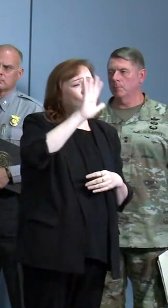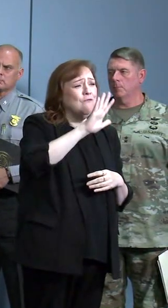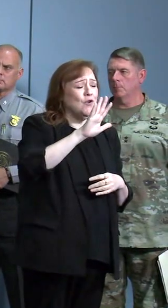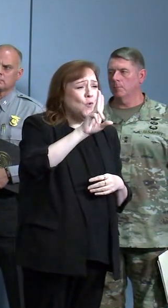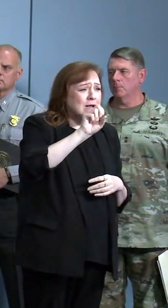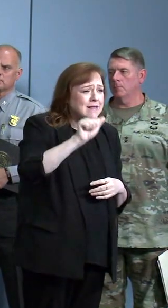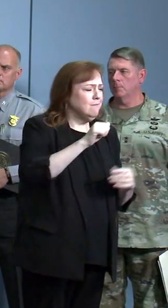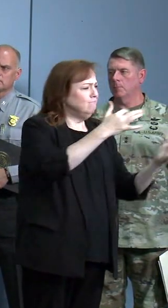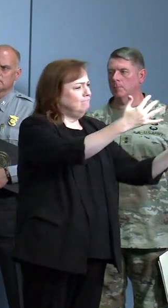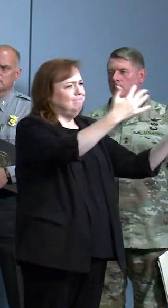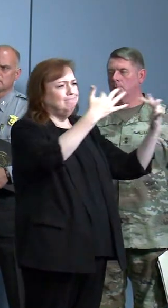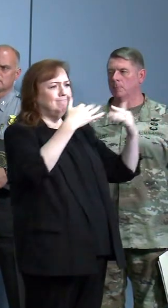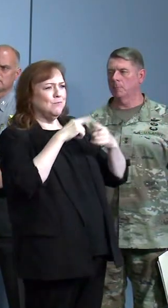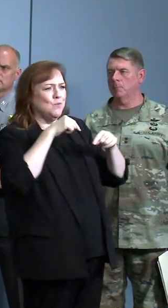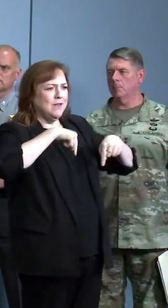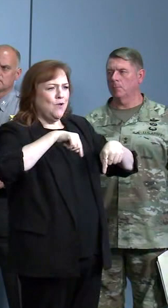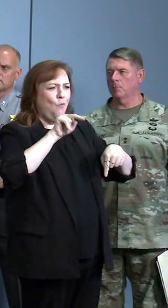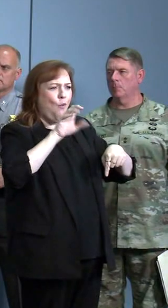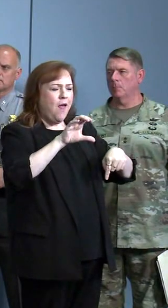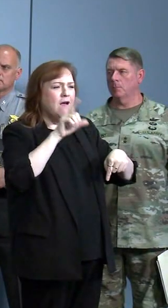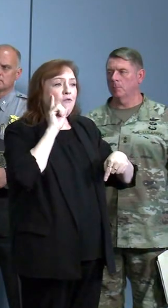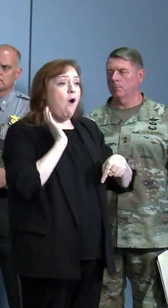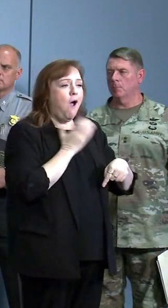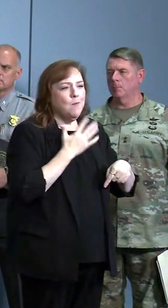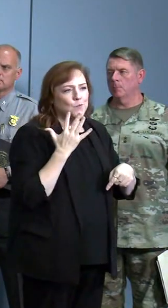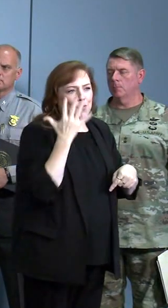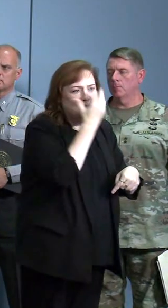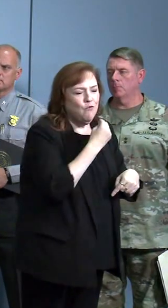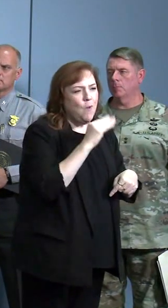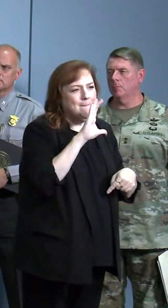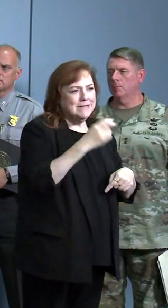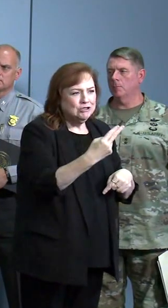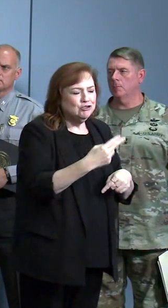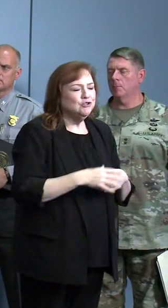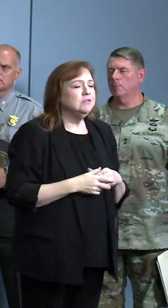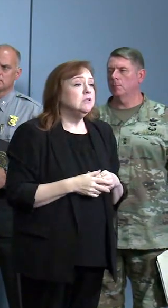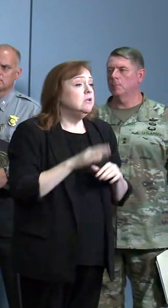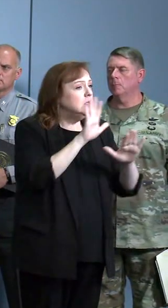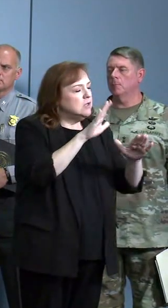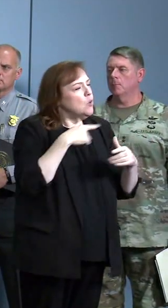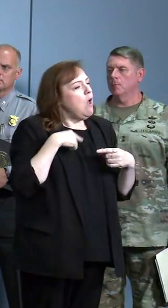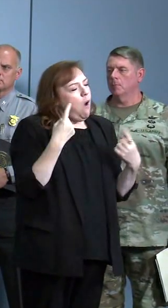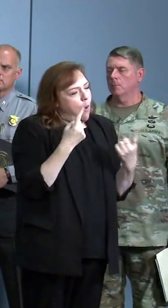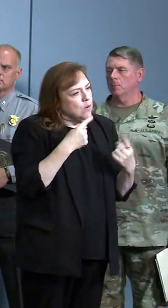, though, they are here, they